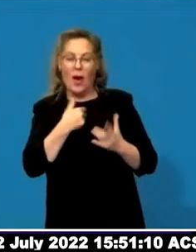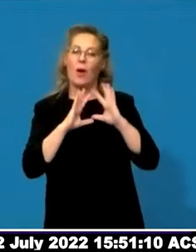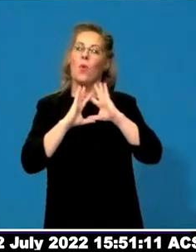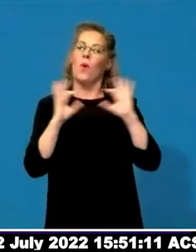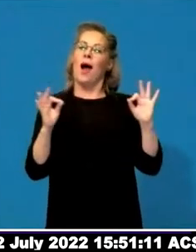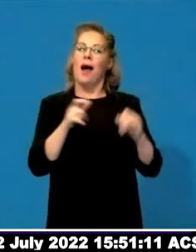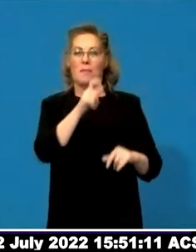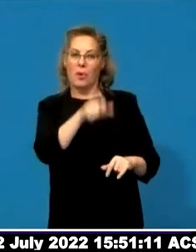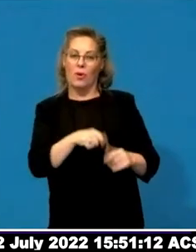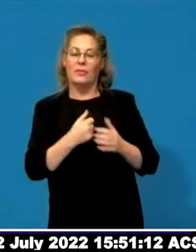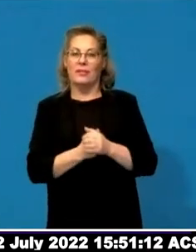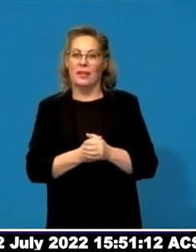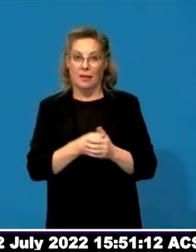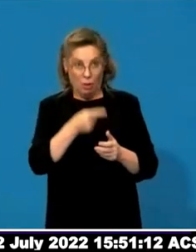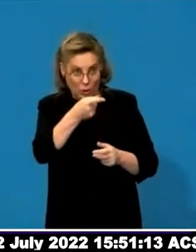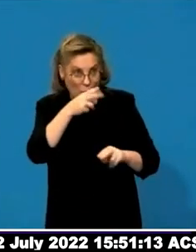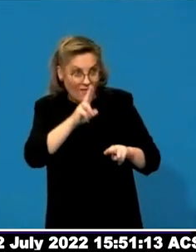Yes.